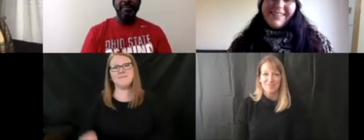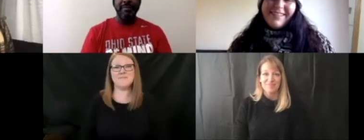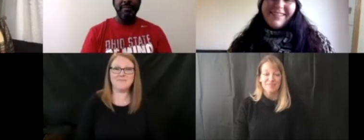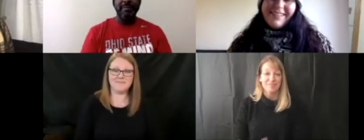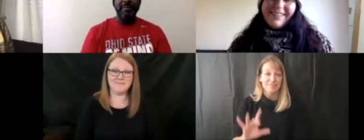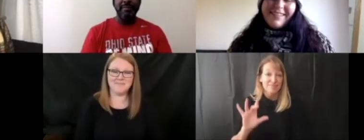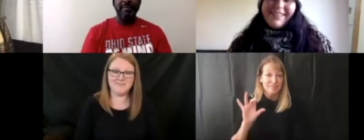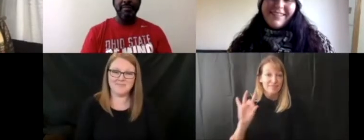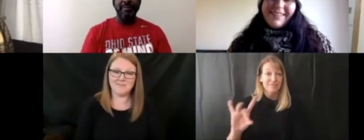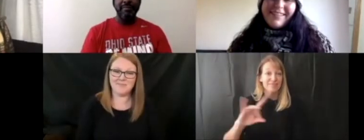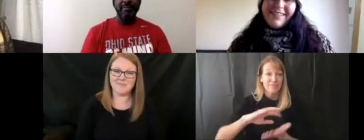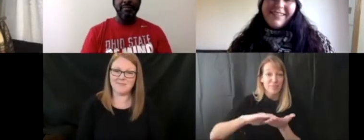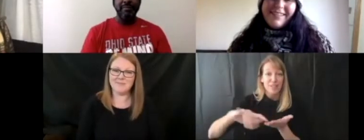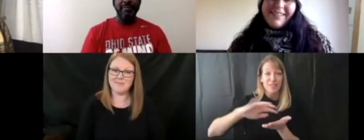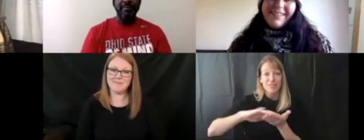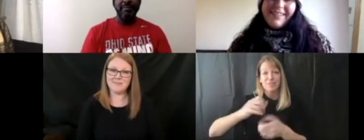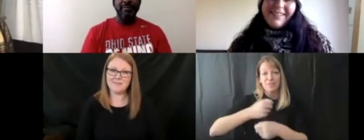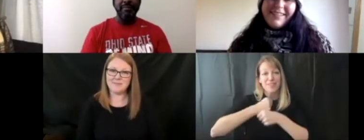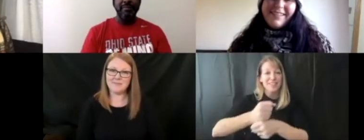eight braillers brailling